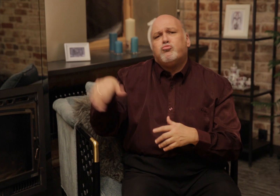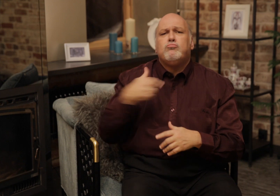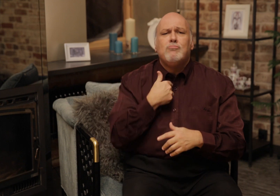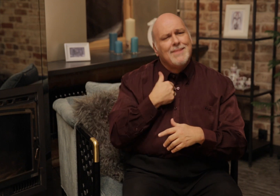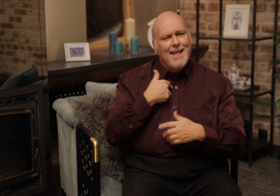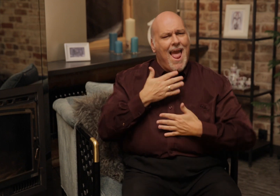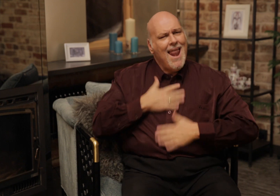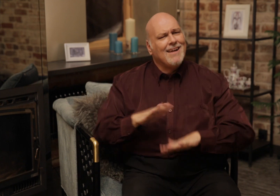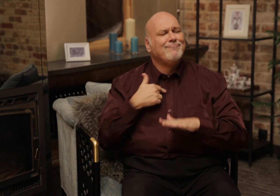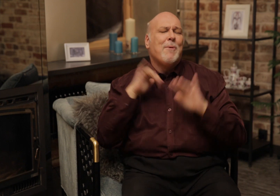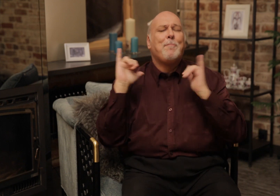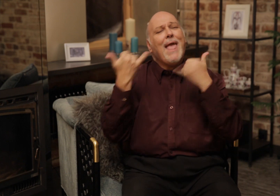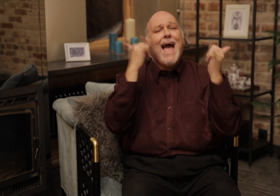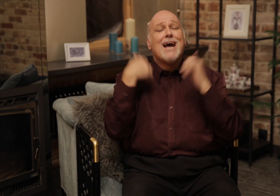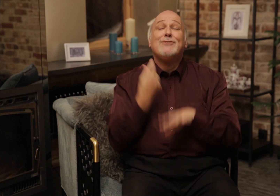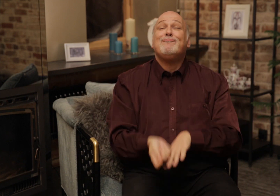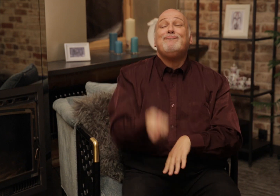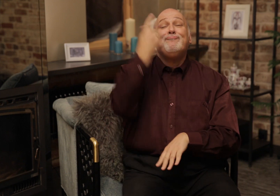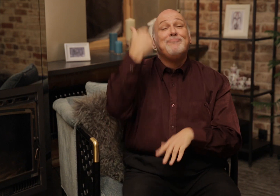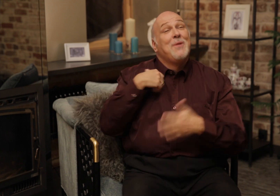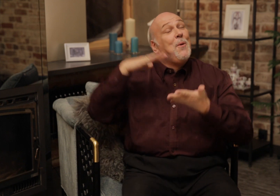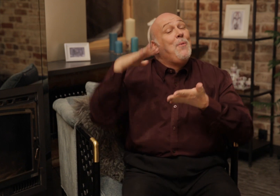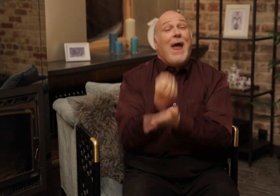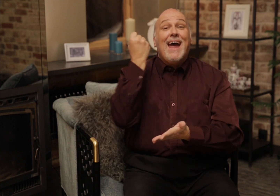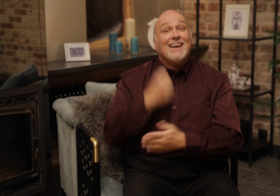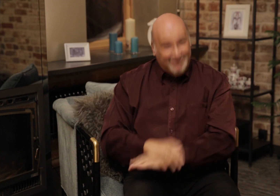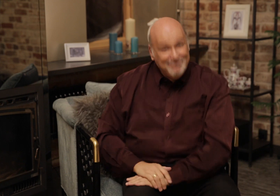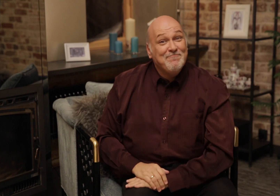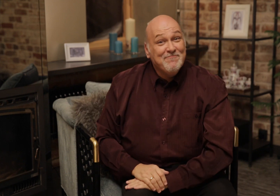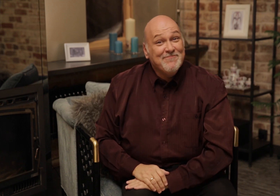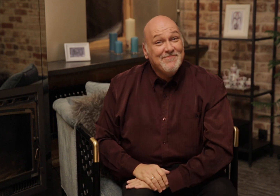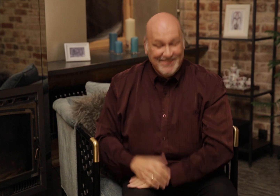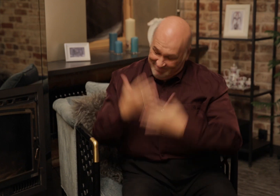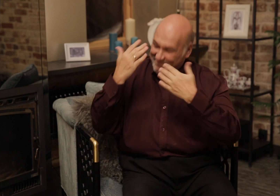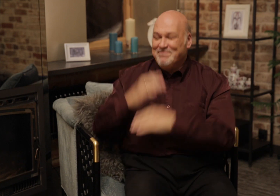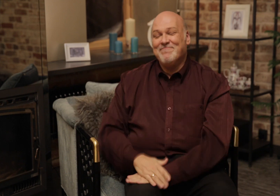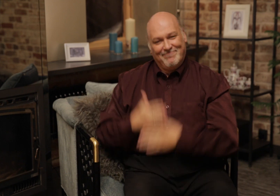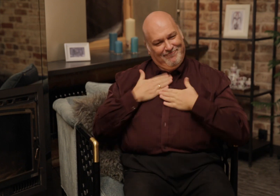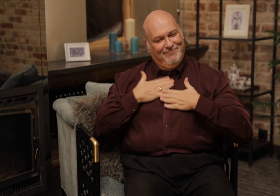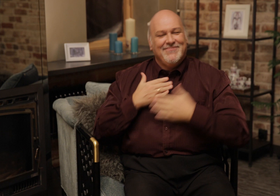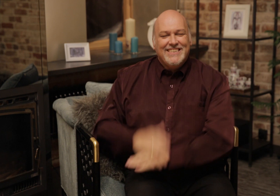Nevertheless, it was fun to try this tradition!